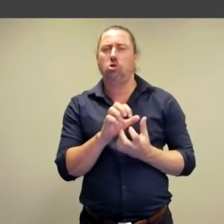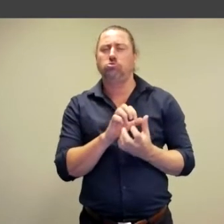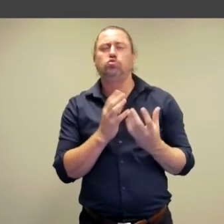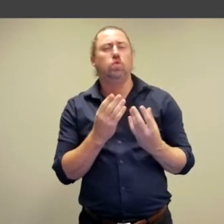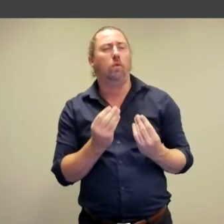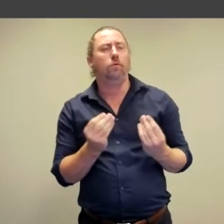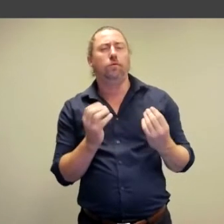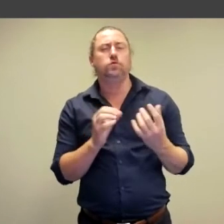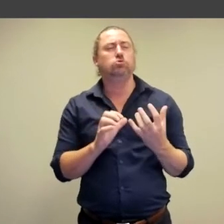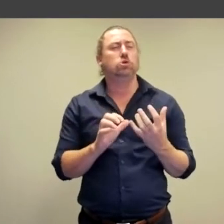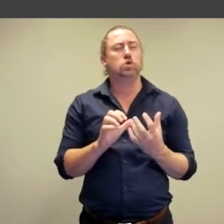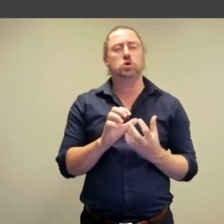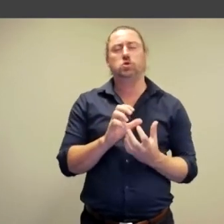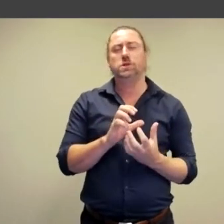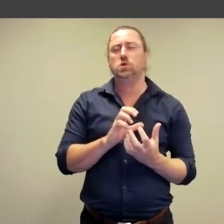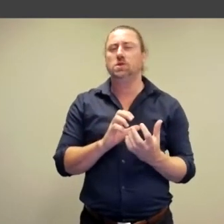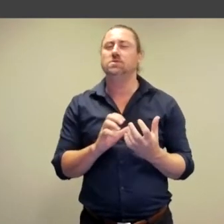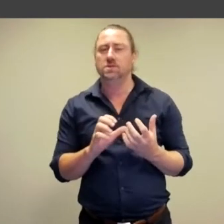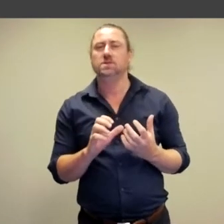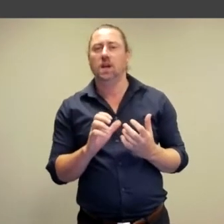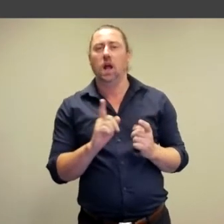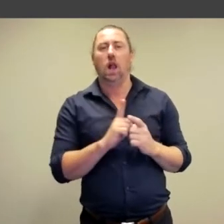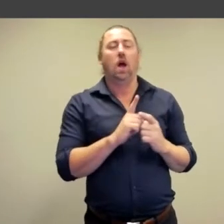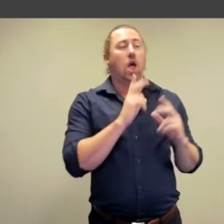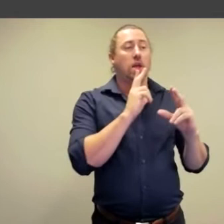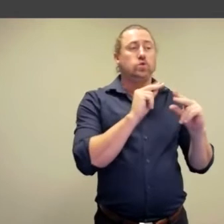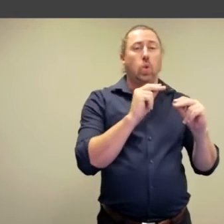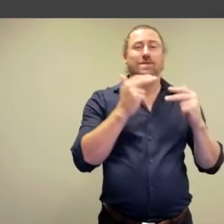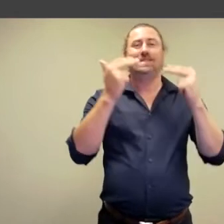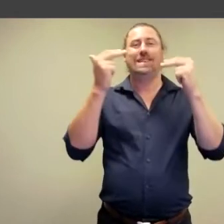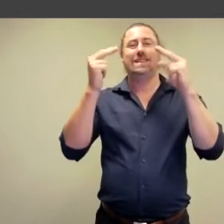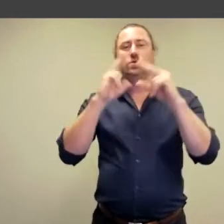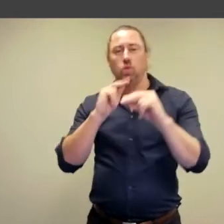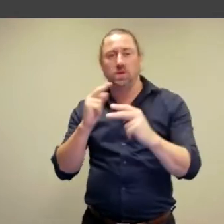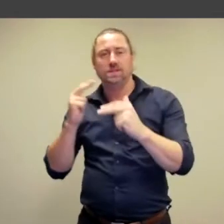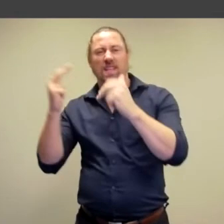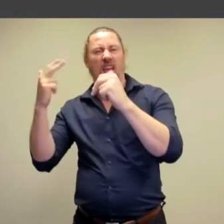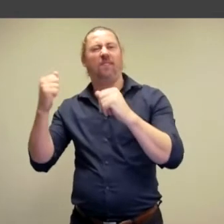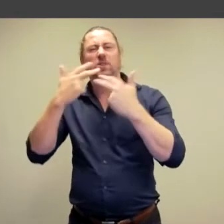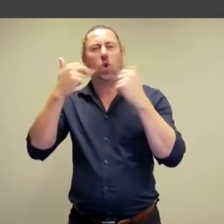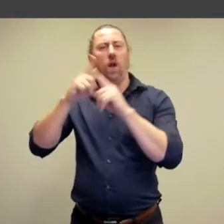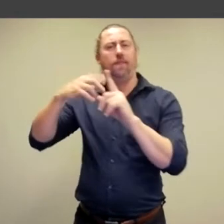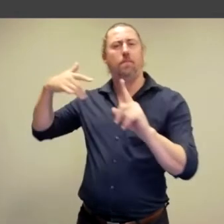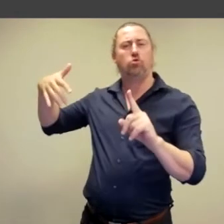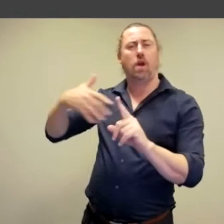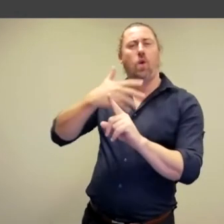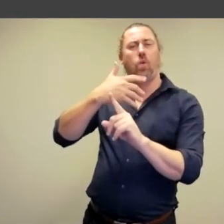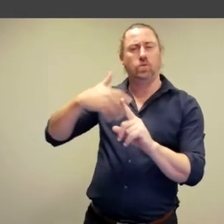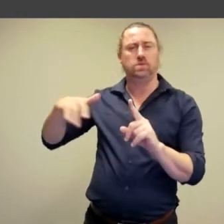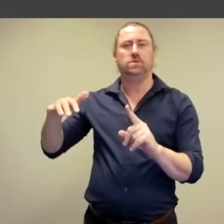and he dips in and out of singing the songs that are playing